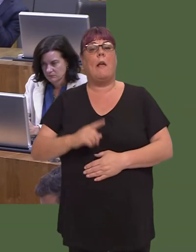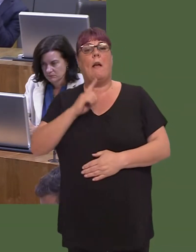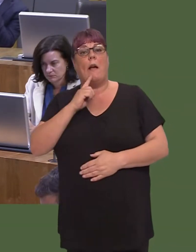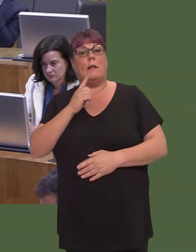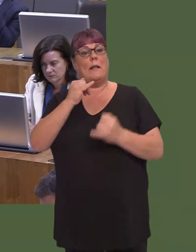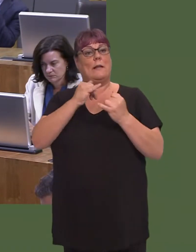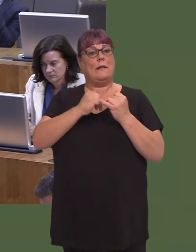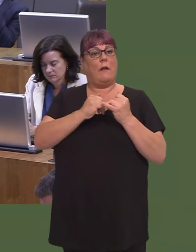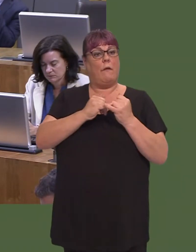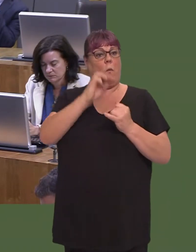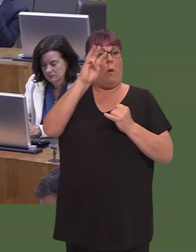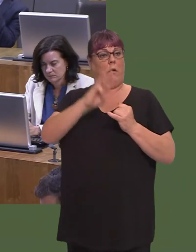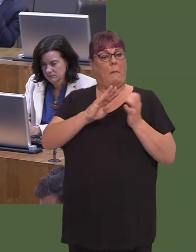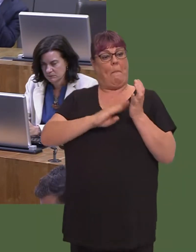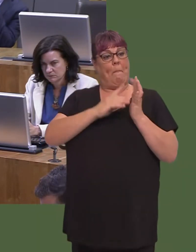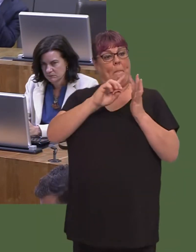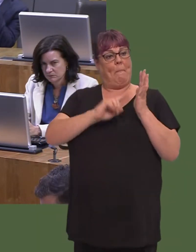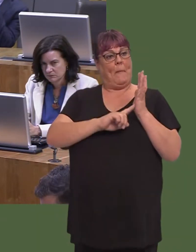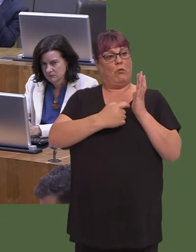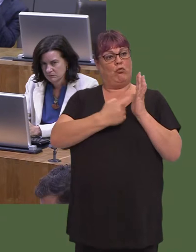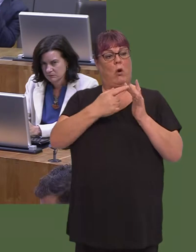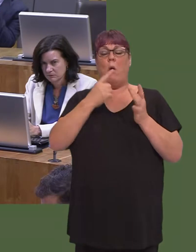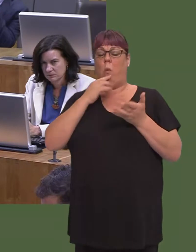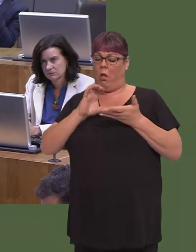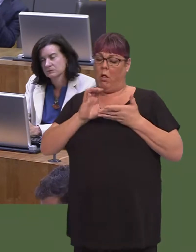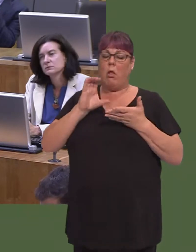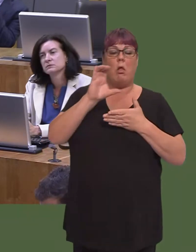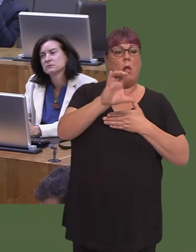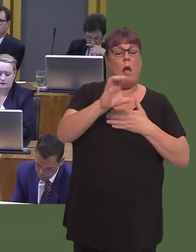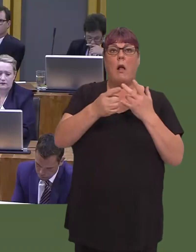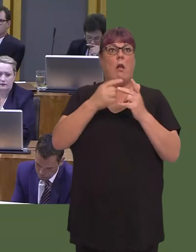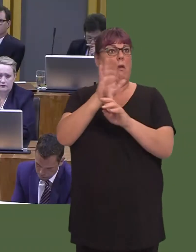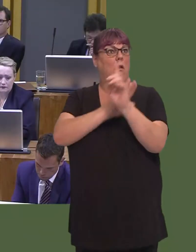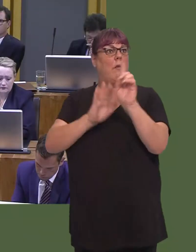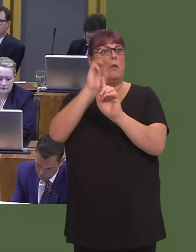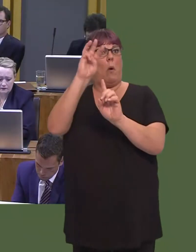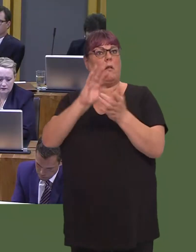make sure that the emerging plans on the south Wales metro are dovetailed into the developments